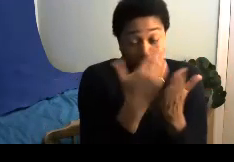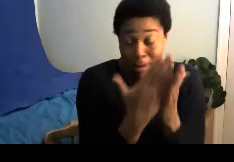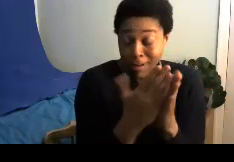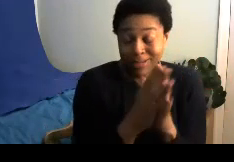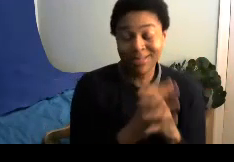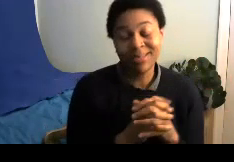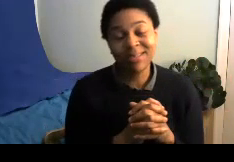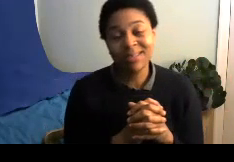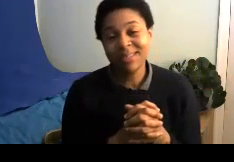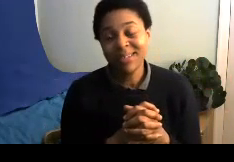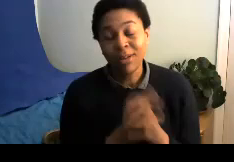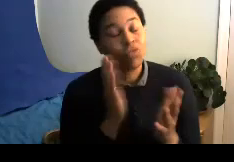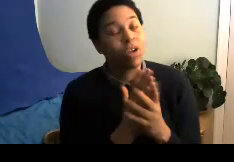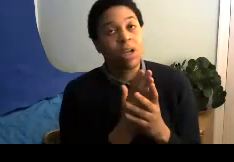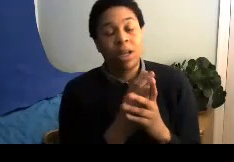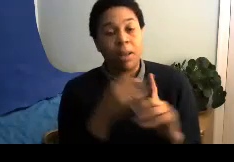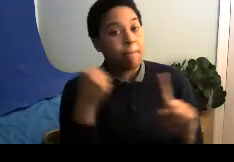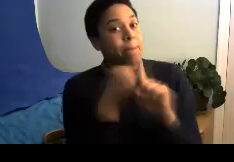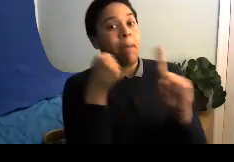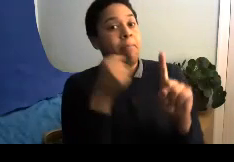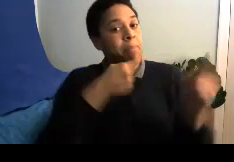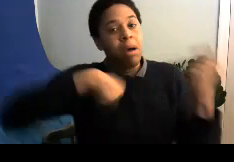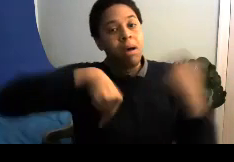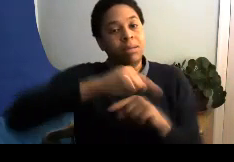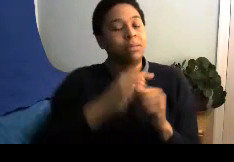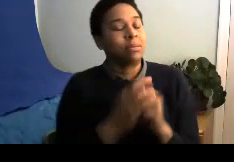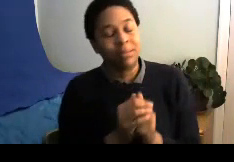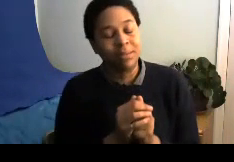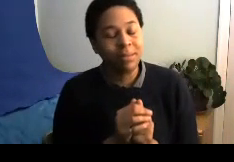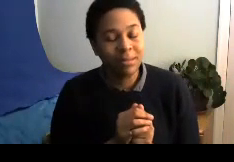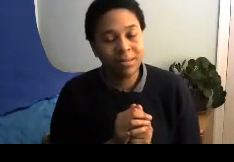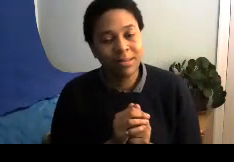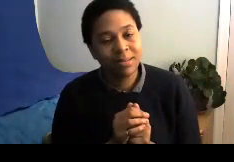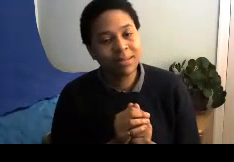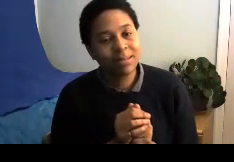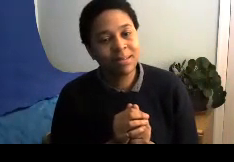moment that really stuck with me. And yeah, maybe think about